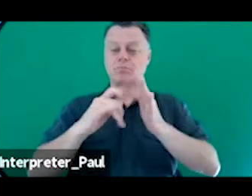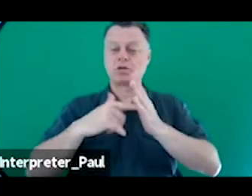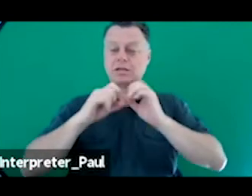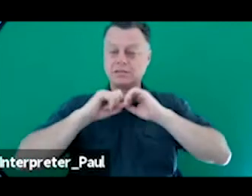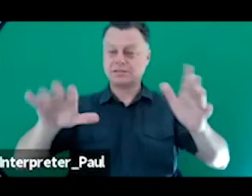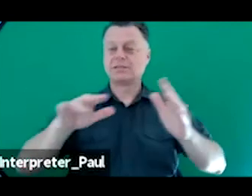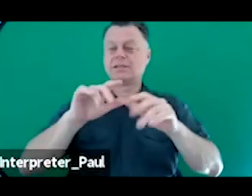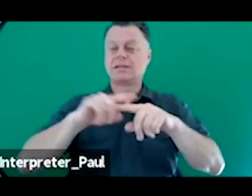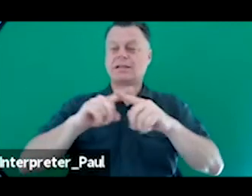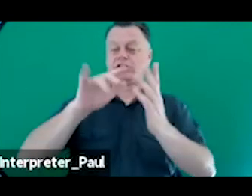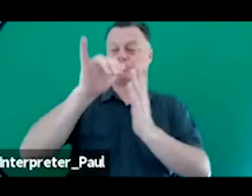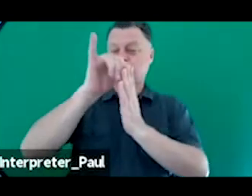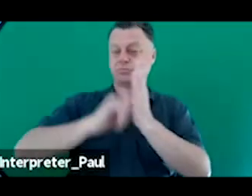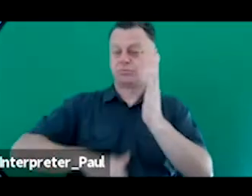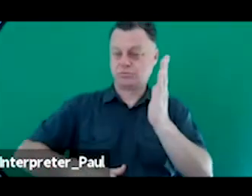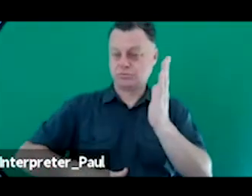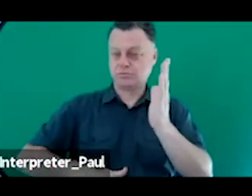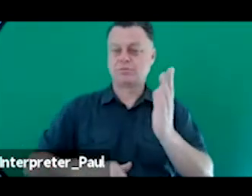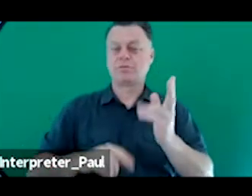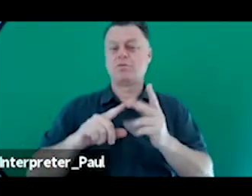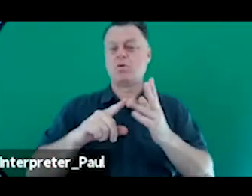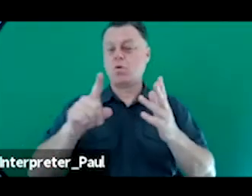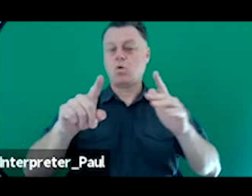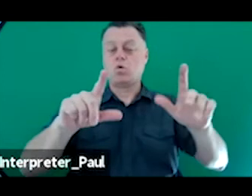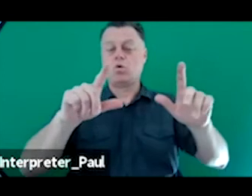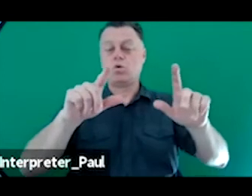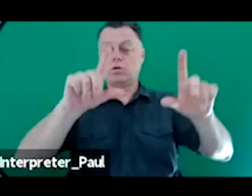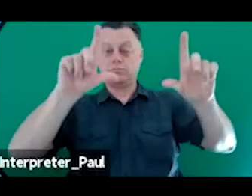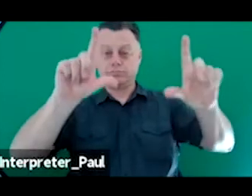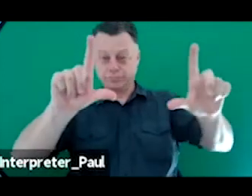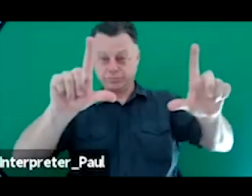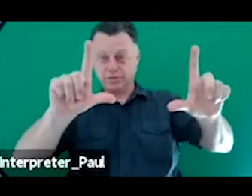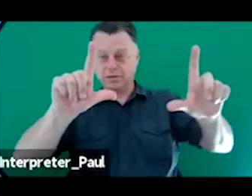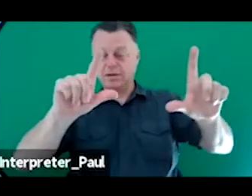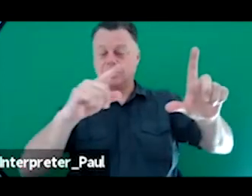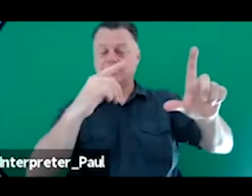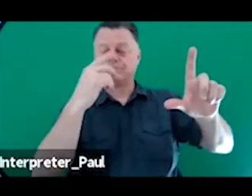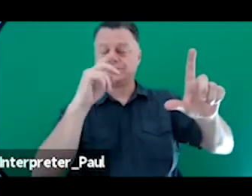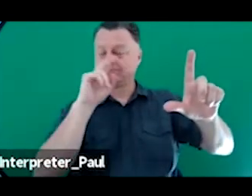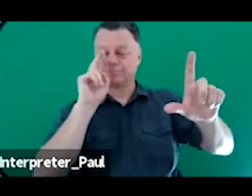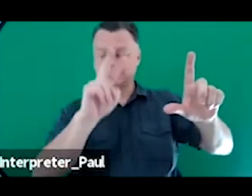alternative text for still images. And having more than one way that people can practise with,